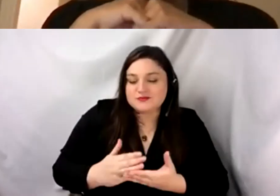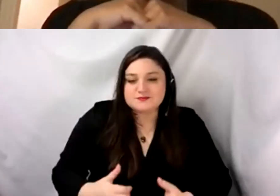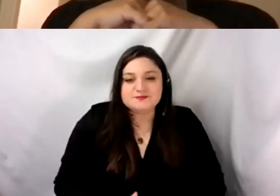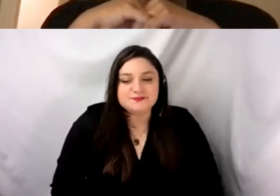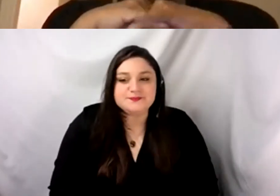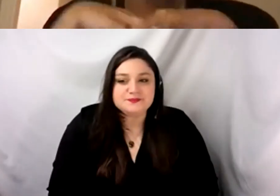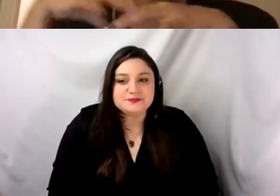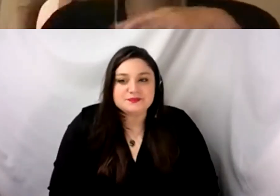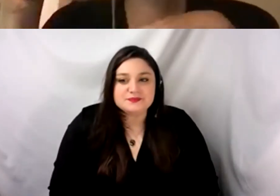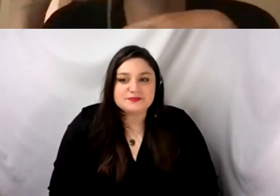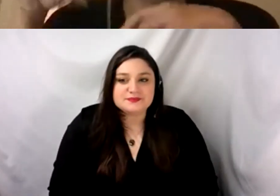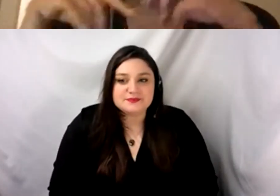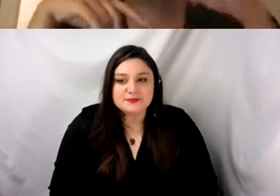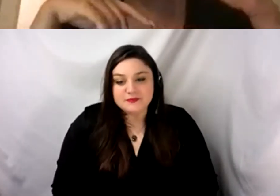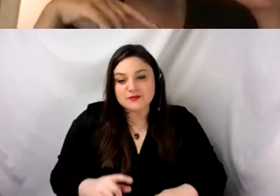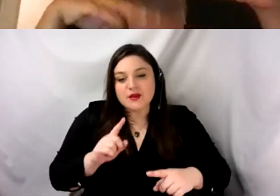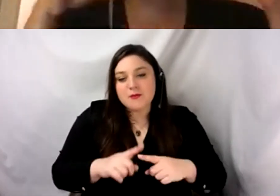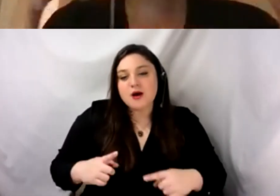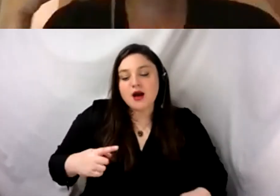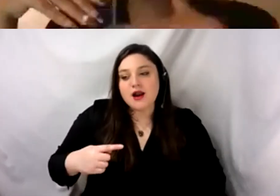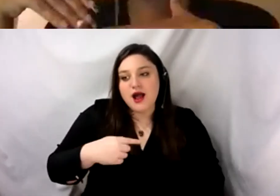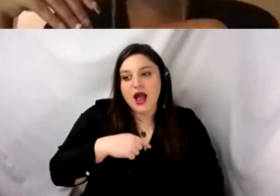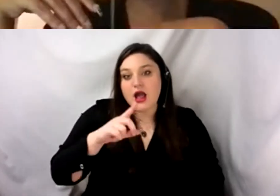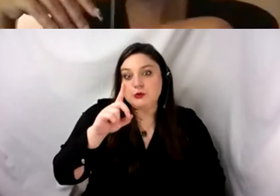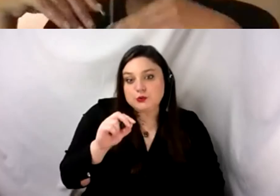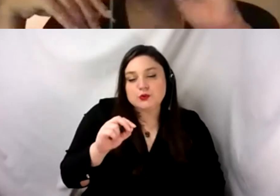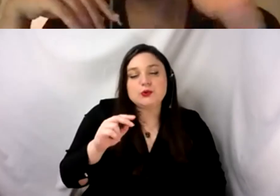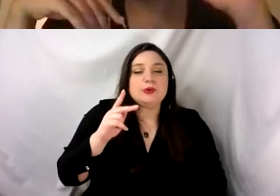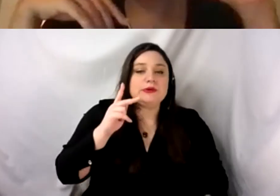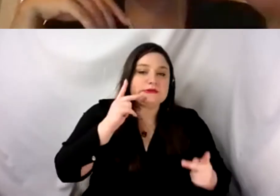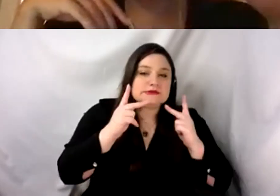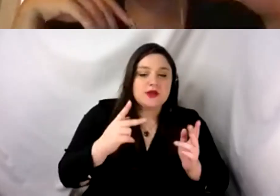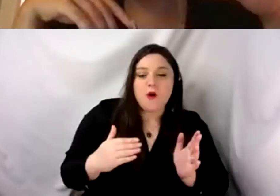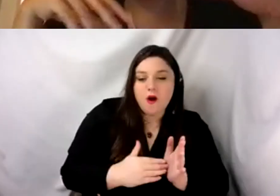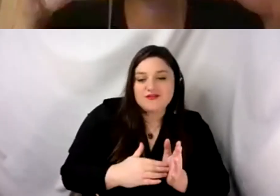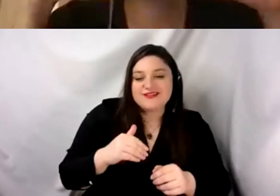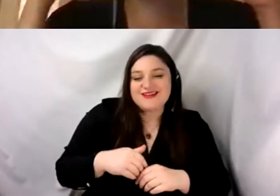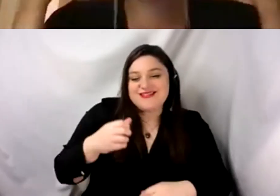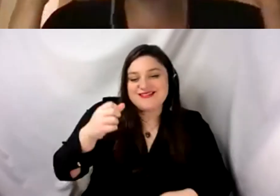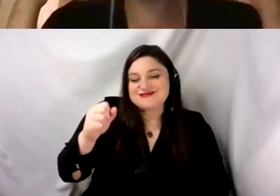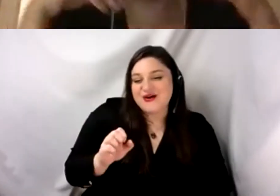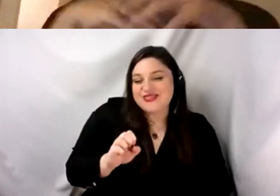and I work in other markets as well. Southeast. Nevada. International markets.